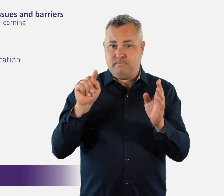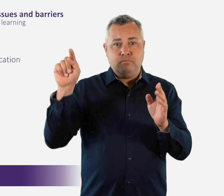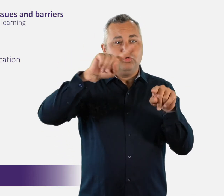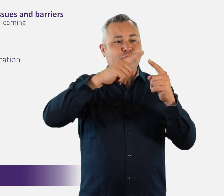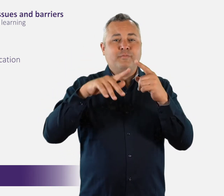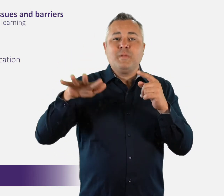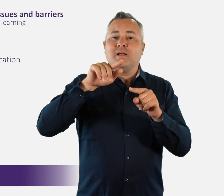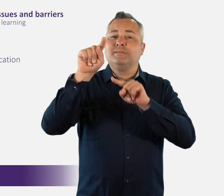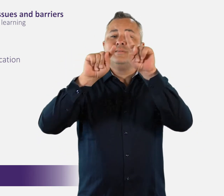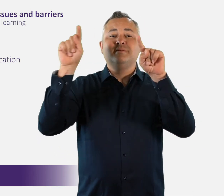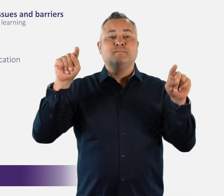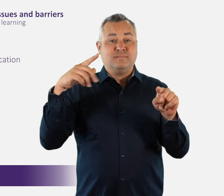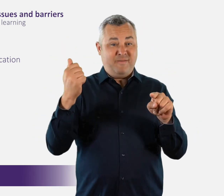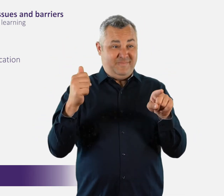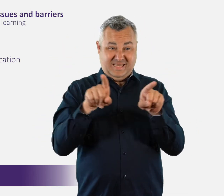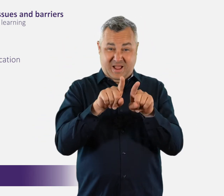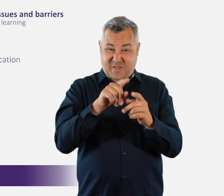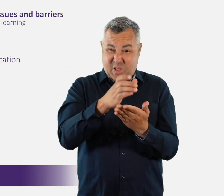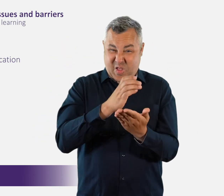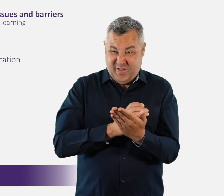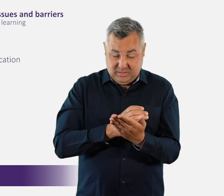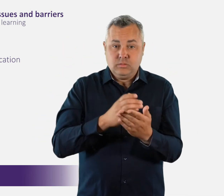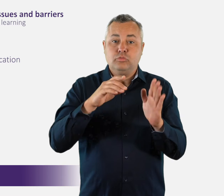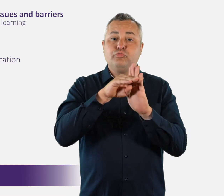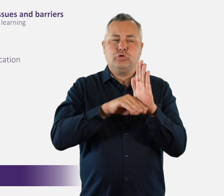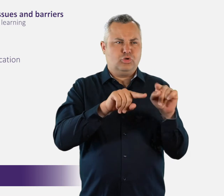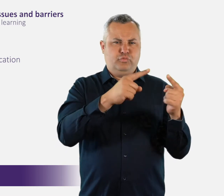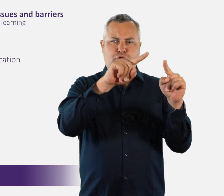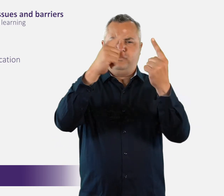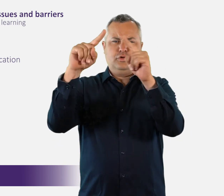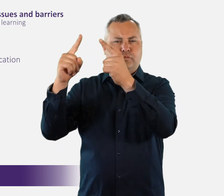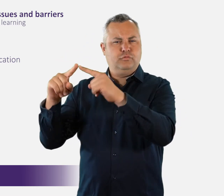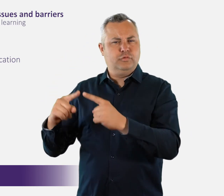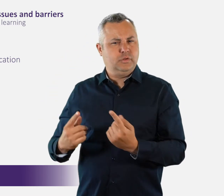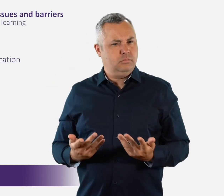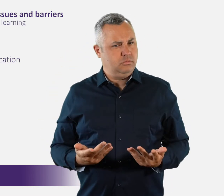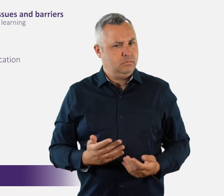There is considerable variation between the inherent requirements- for the same courses across education providers.